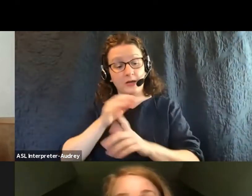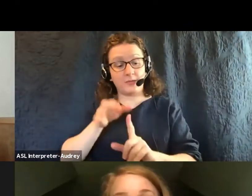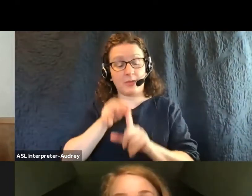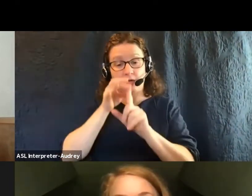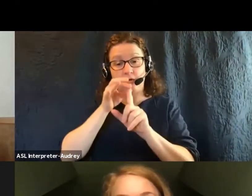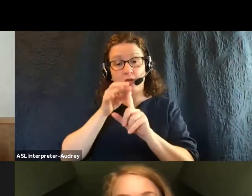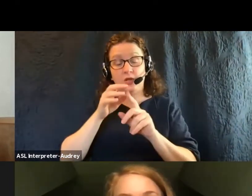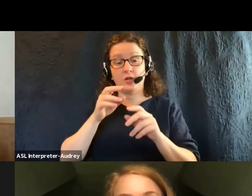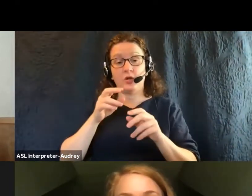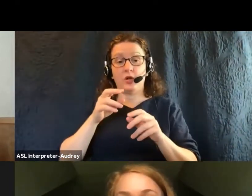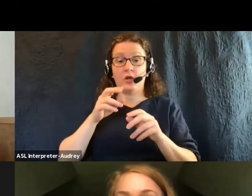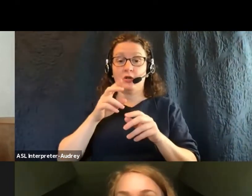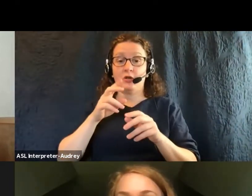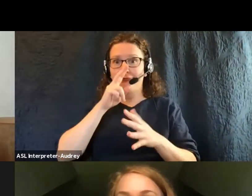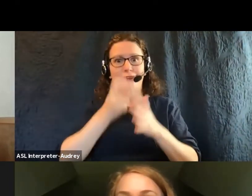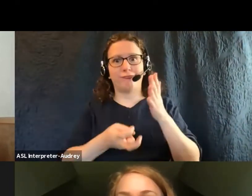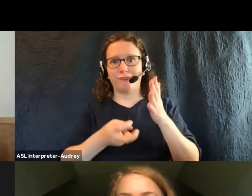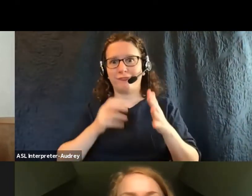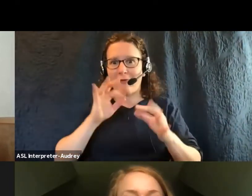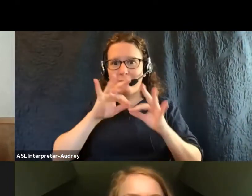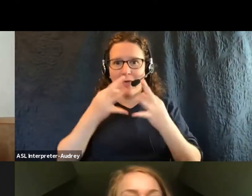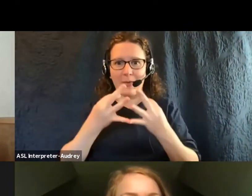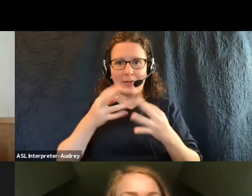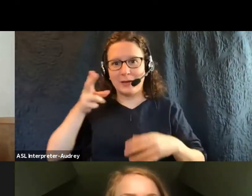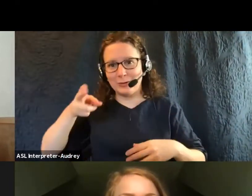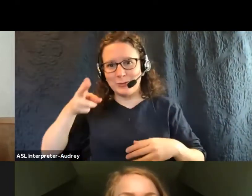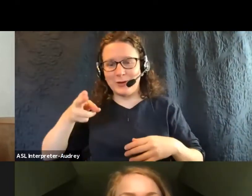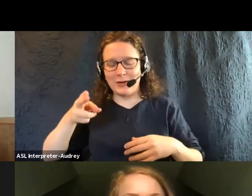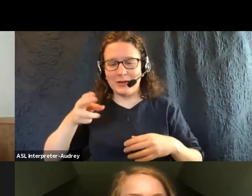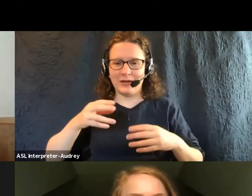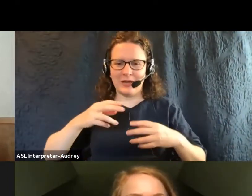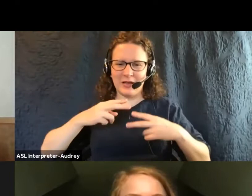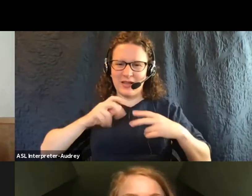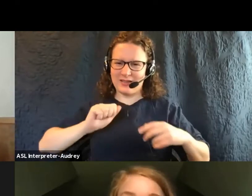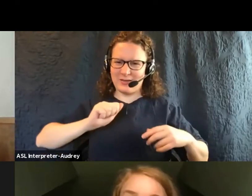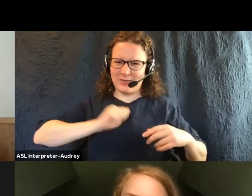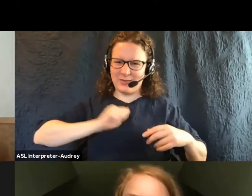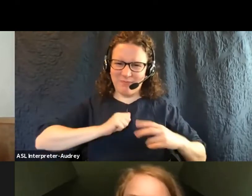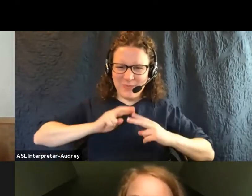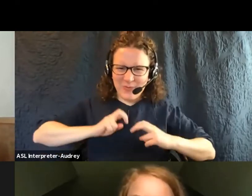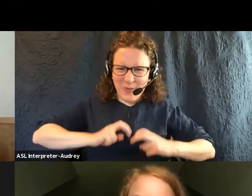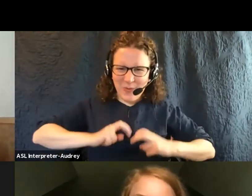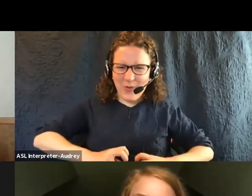history and do a little bit of inner soul searching there and I really hope to be going